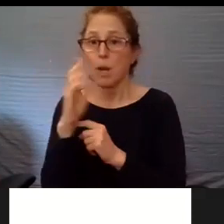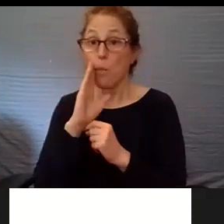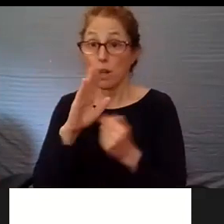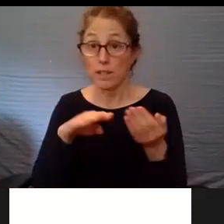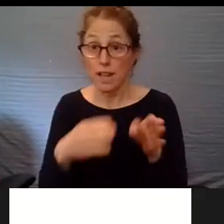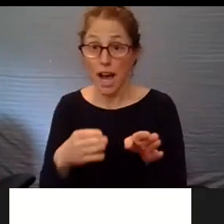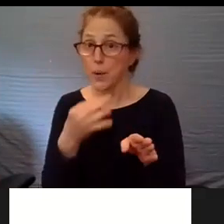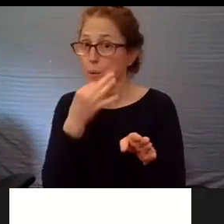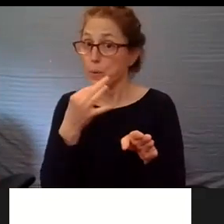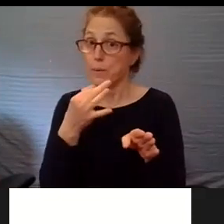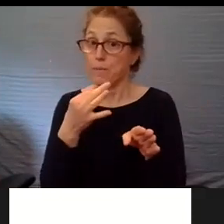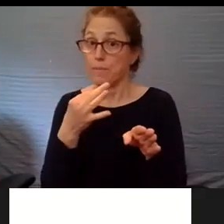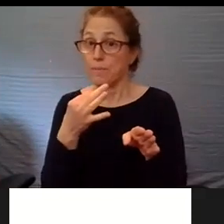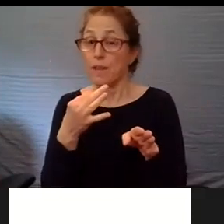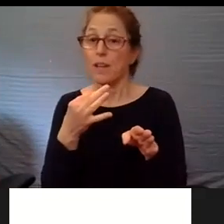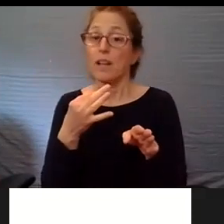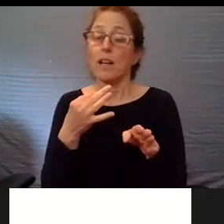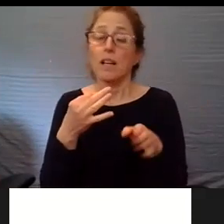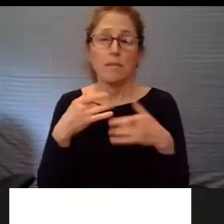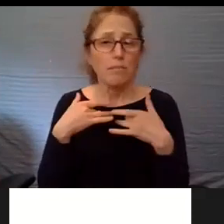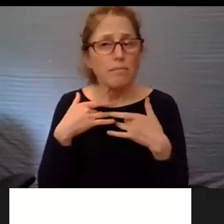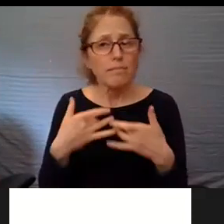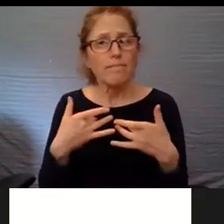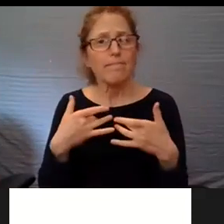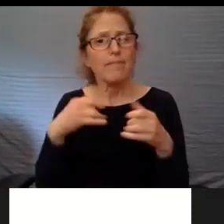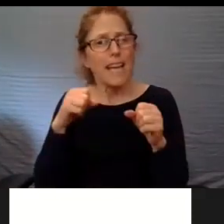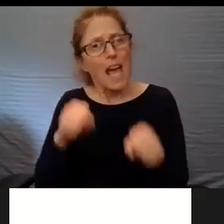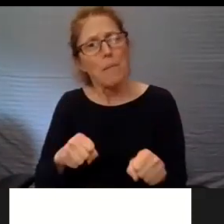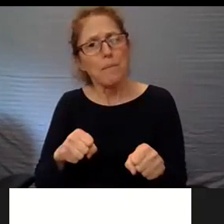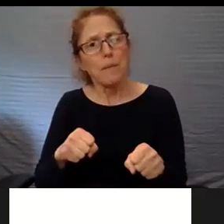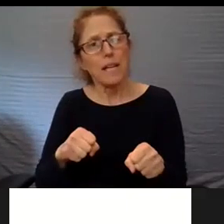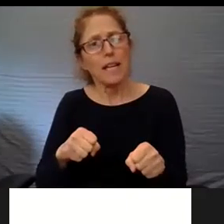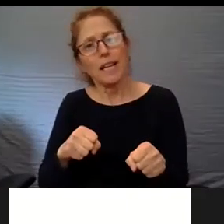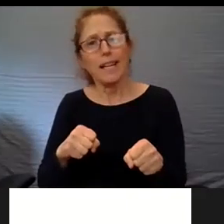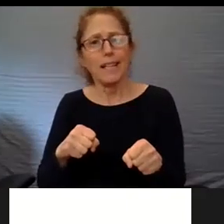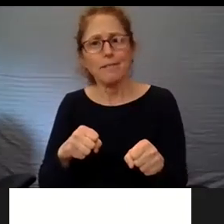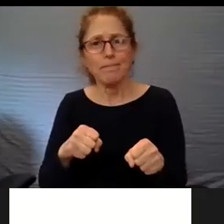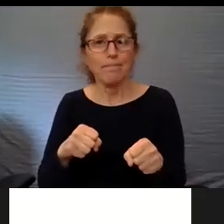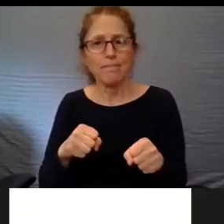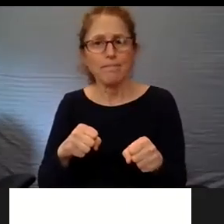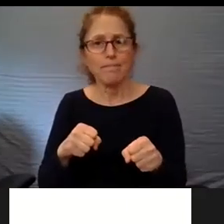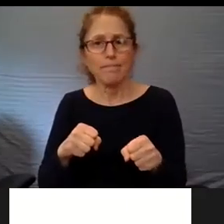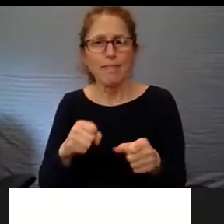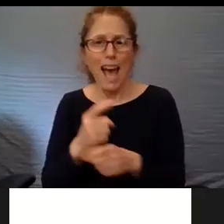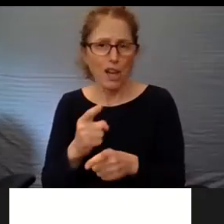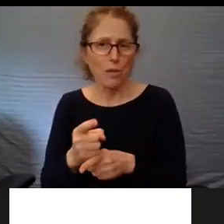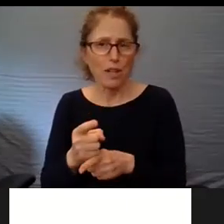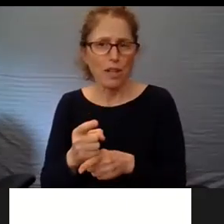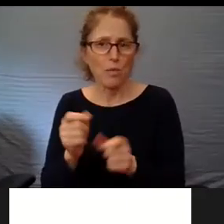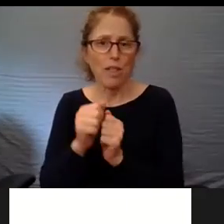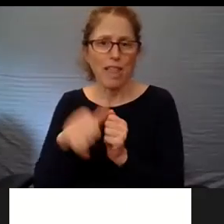very soon, you can usually be pretty accurate with those predictions.